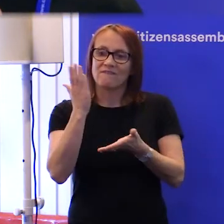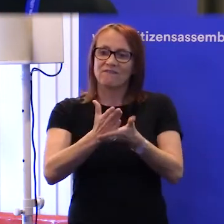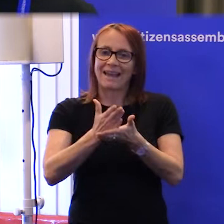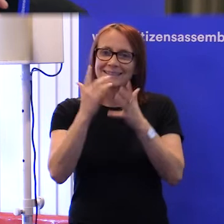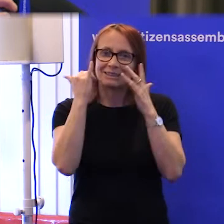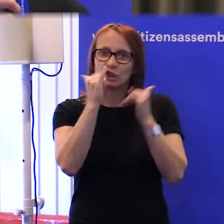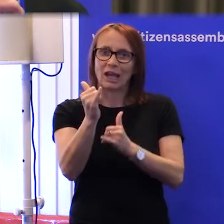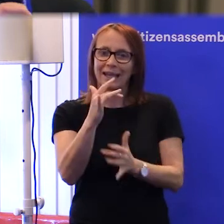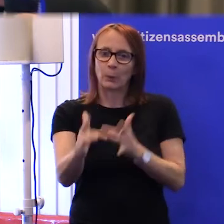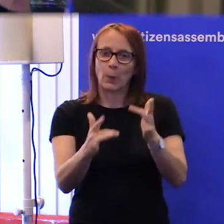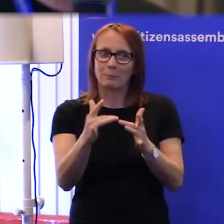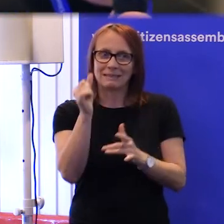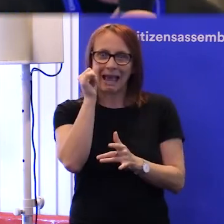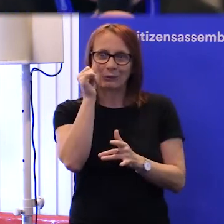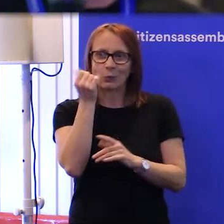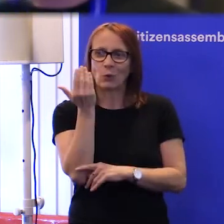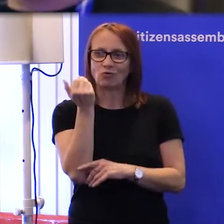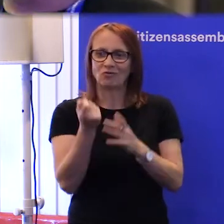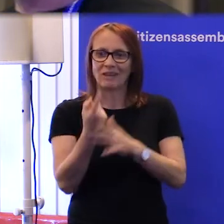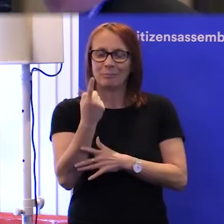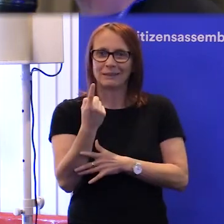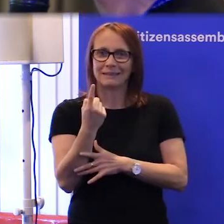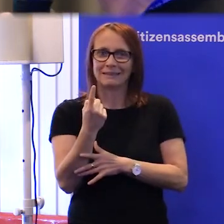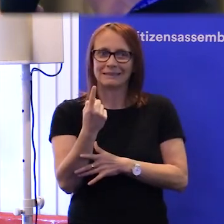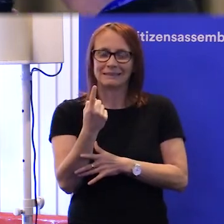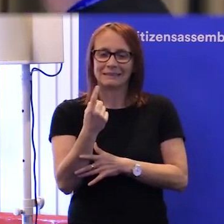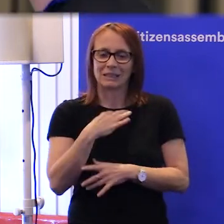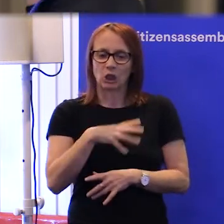of that story whereas the Conservative Party pretended